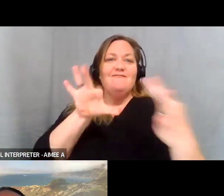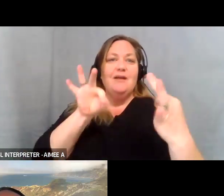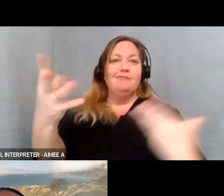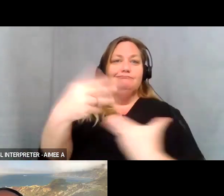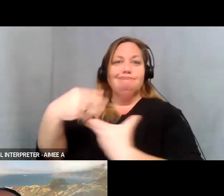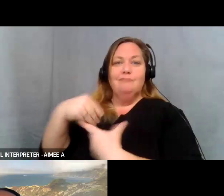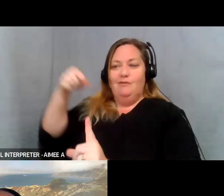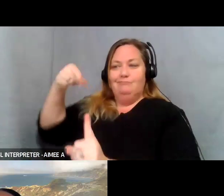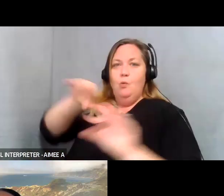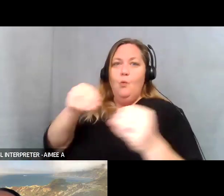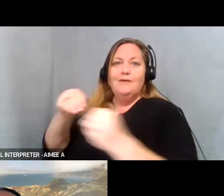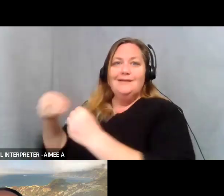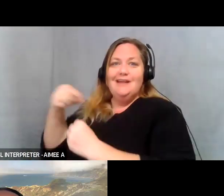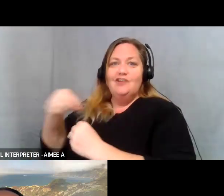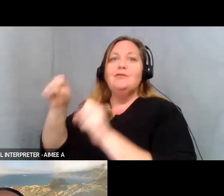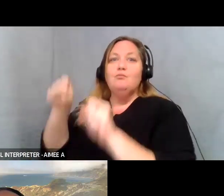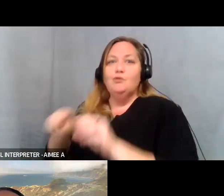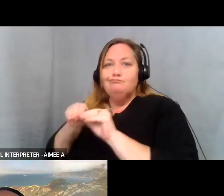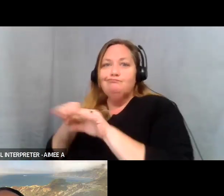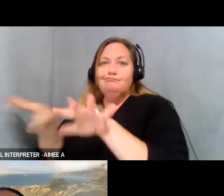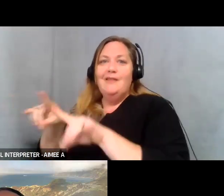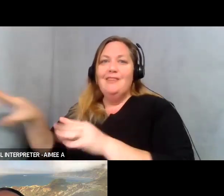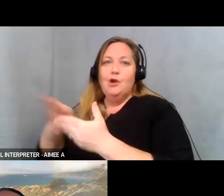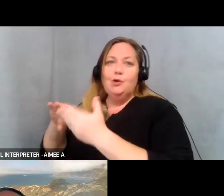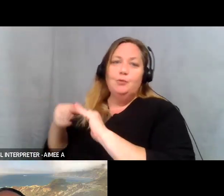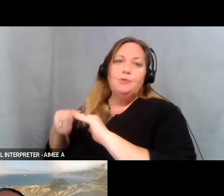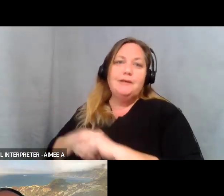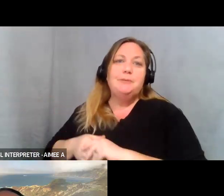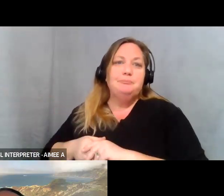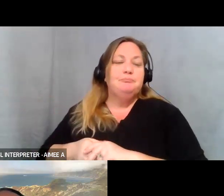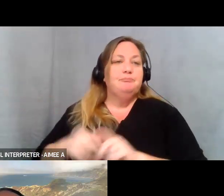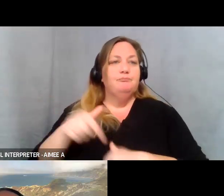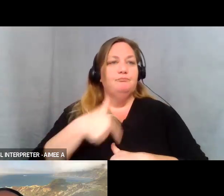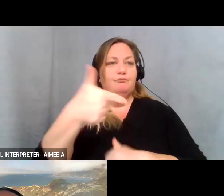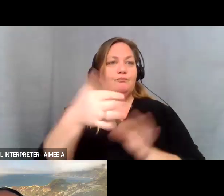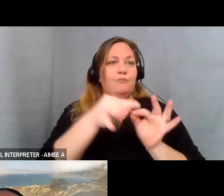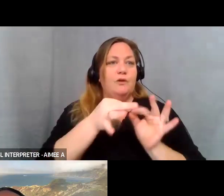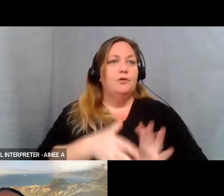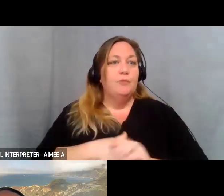who would potentially be interested in in receiving grants to help implement the plan.